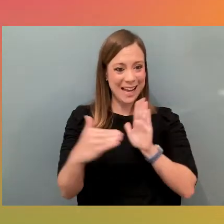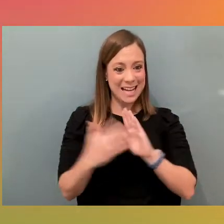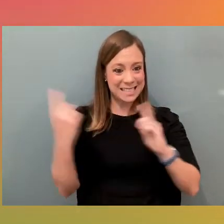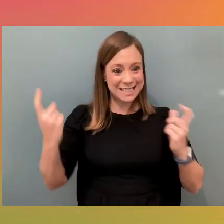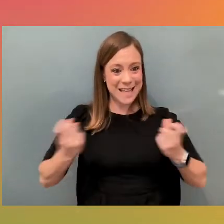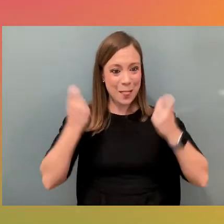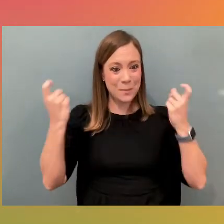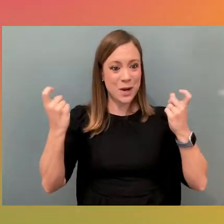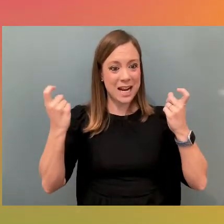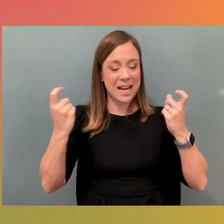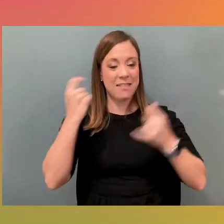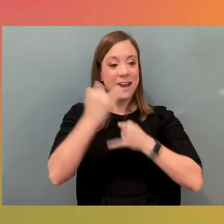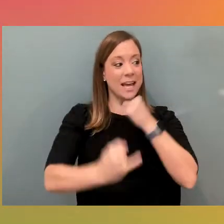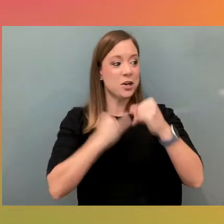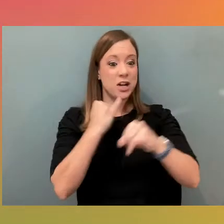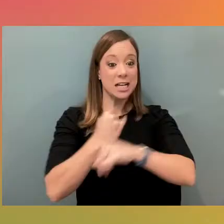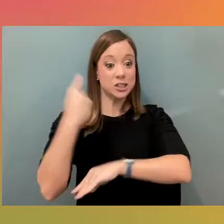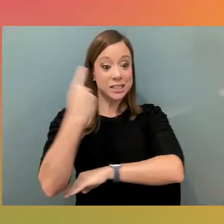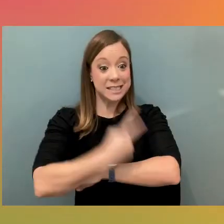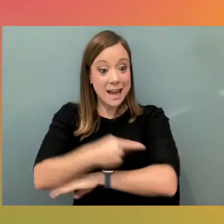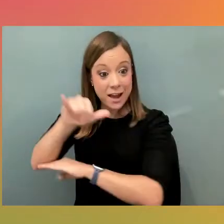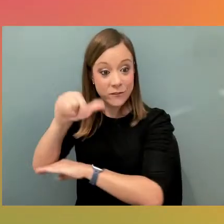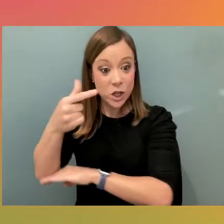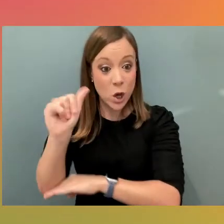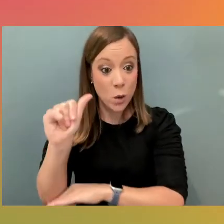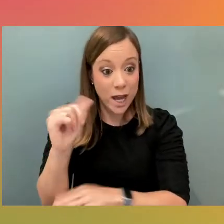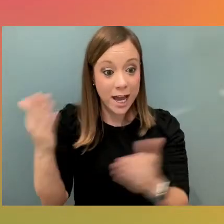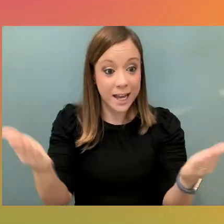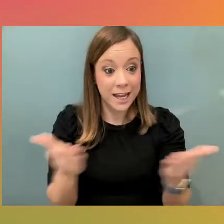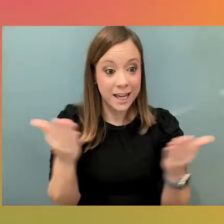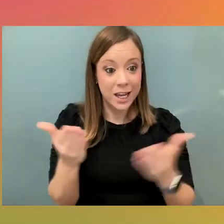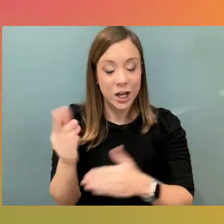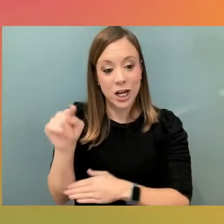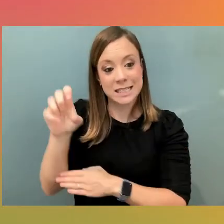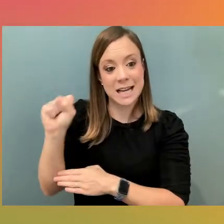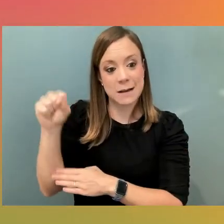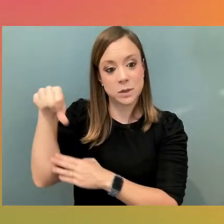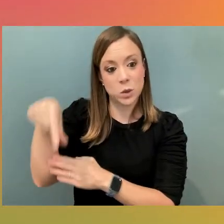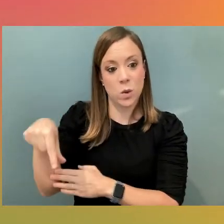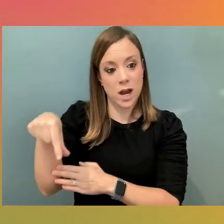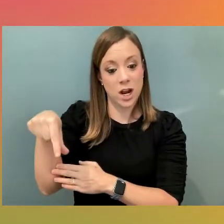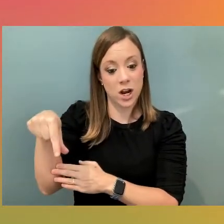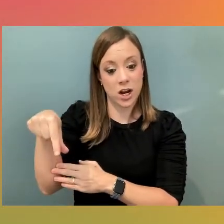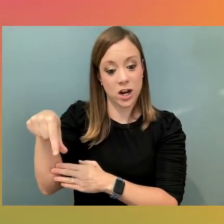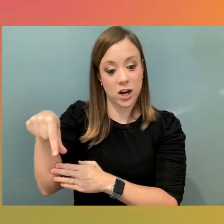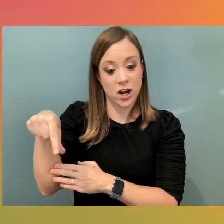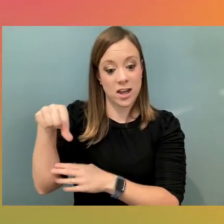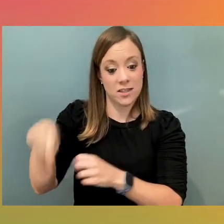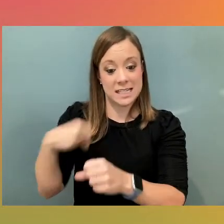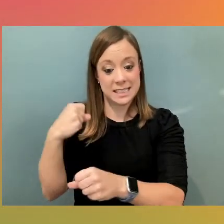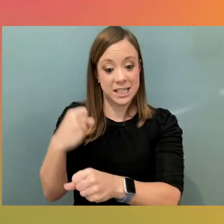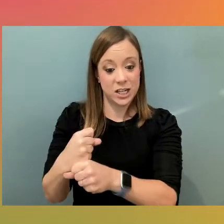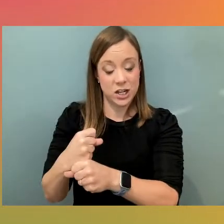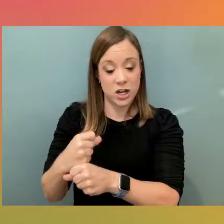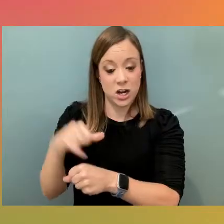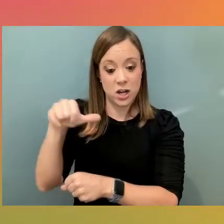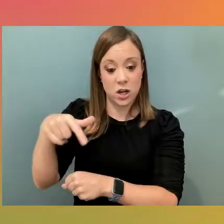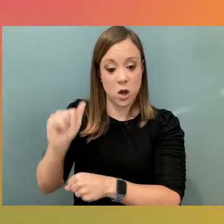GOOD MORNING. I AM SO HAPPY THAT WE BEGIN THIS YEAR CELEBRATING INTERNATIONAL DAY OF YOGA AT